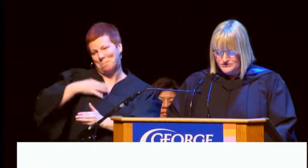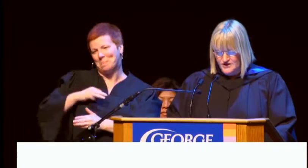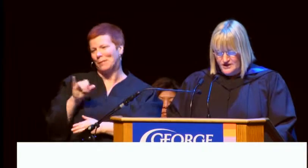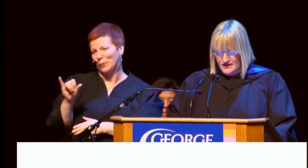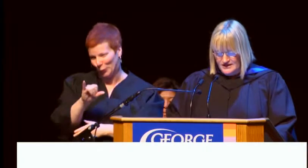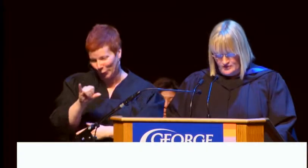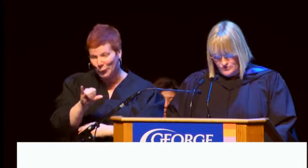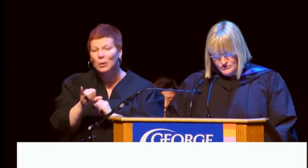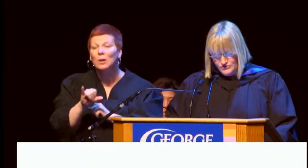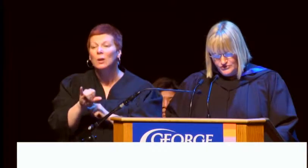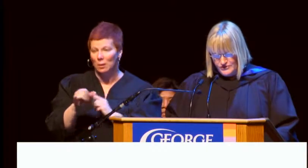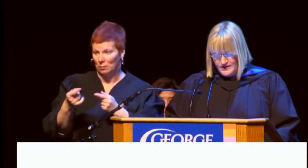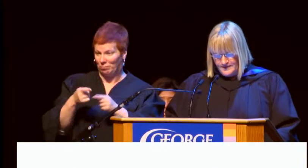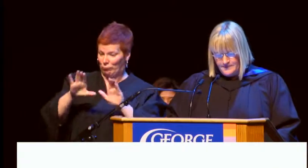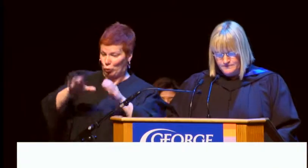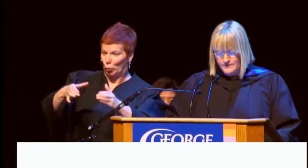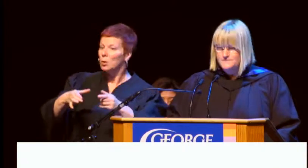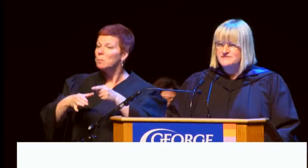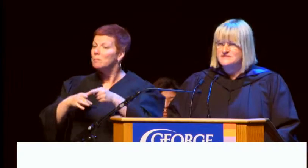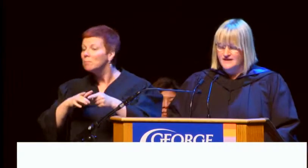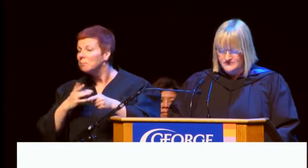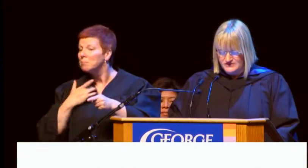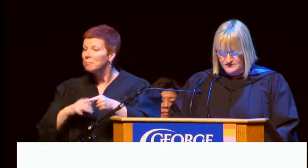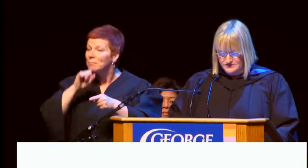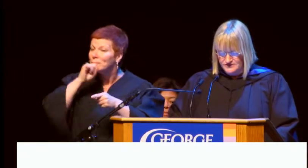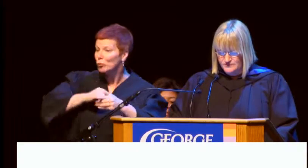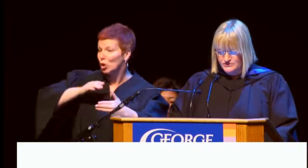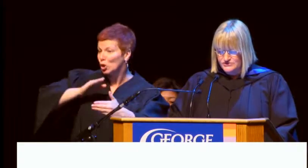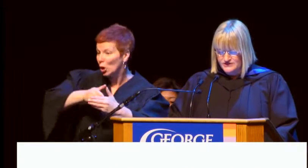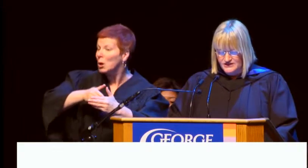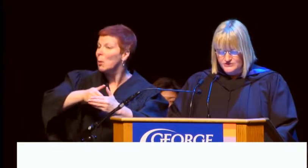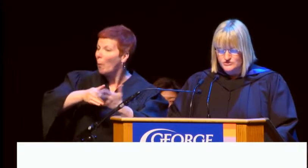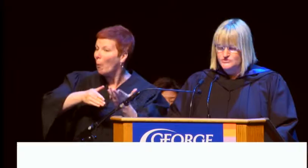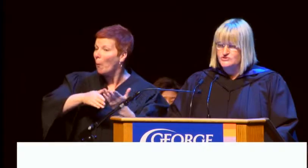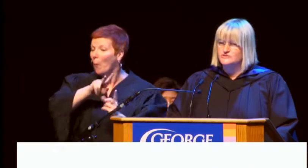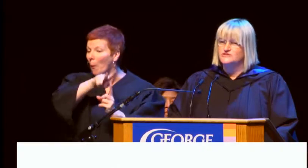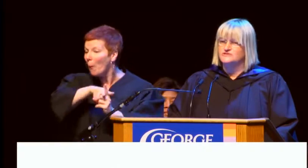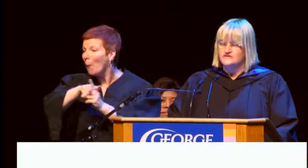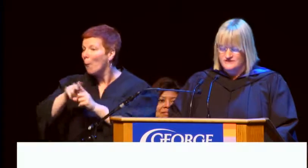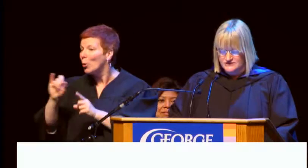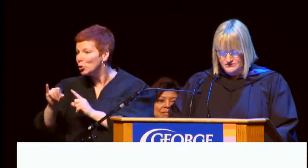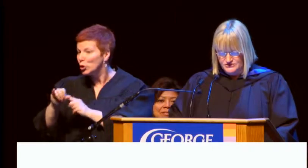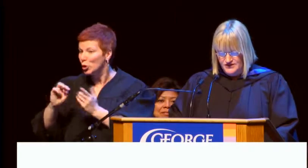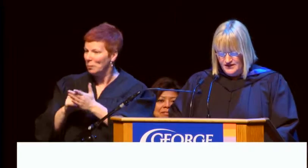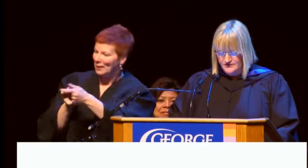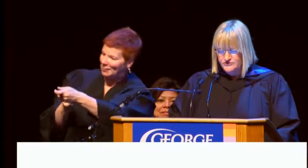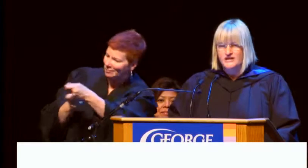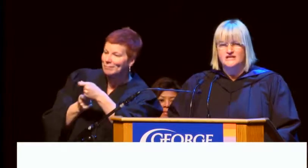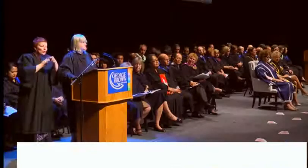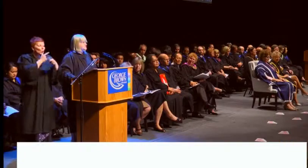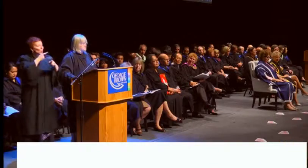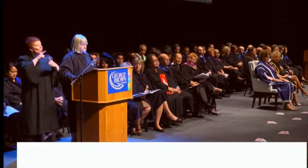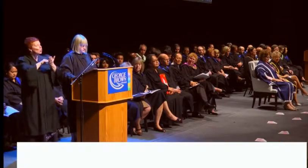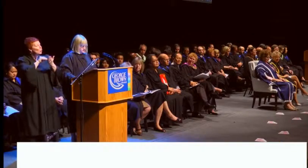OF YOUR STUDENTS GOING FORWARD. PERHAPS THIS LIFESKILL CAN BE USED IN ENGAGING THOSE STUDENTS LEARNING ENGLISH AND IN YOUR CLASSROOMS OF THE FUTURE.